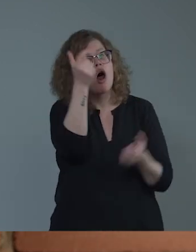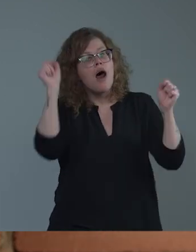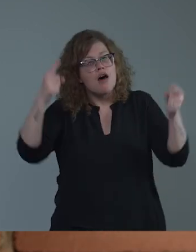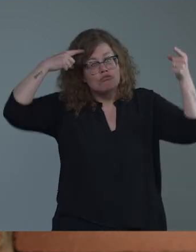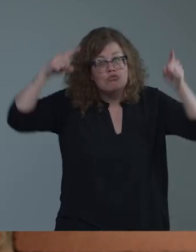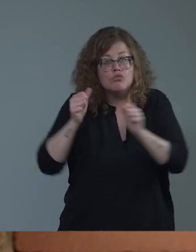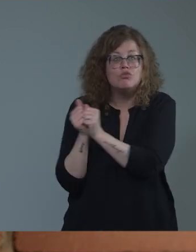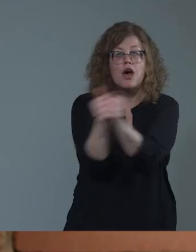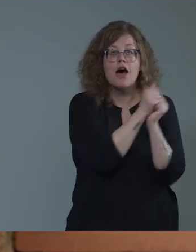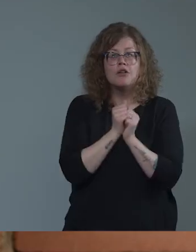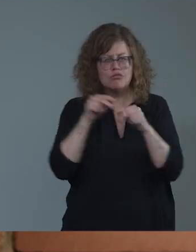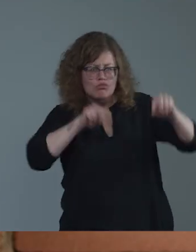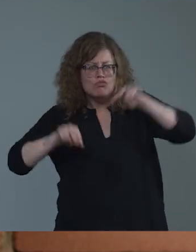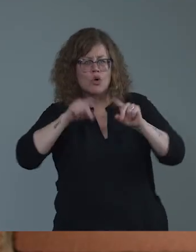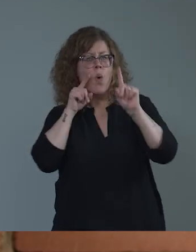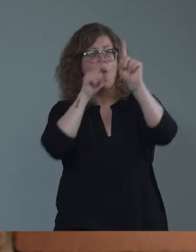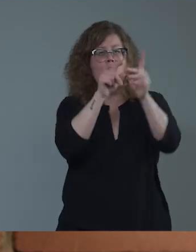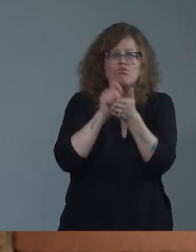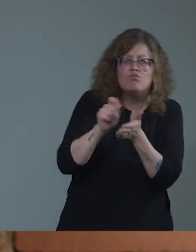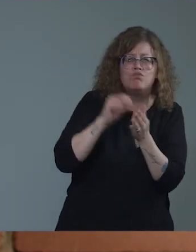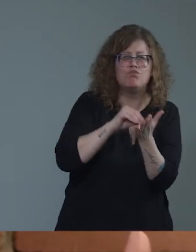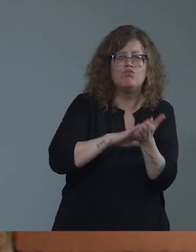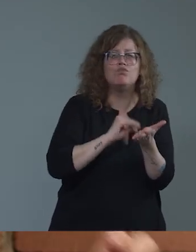and those checkpoints will give you that opportunity to work as a team and go, hey,